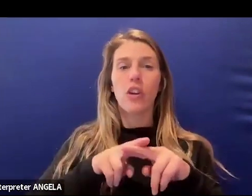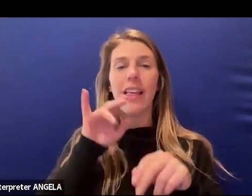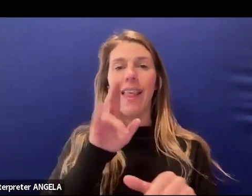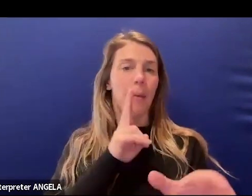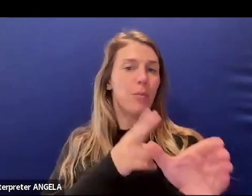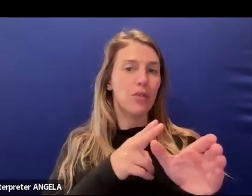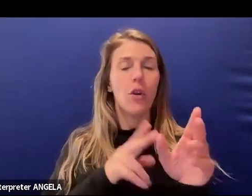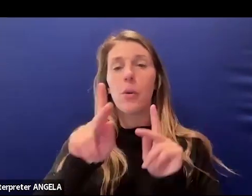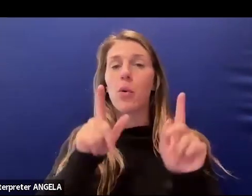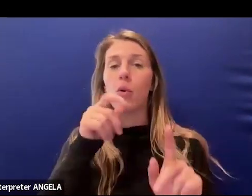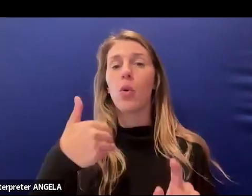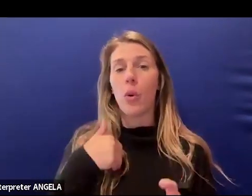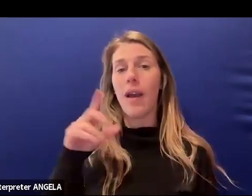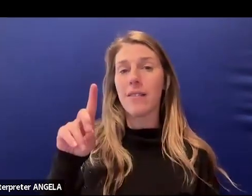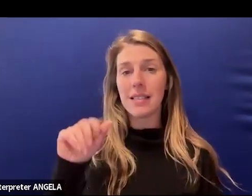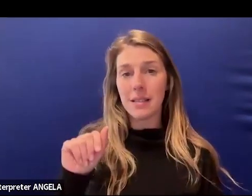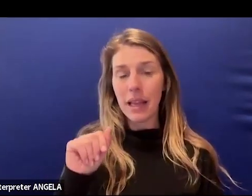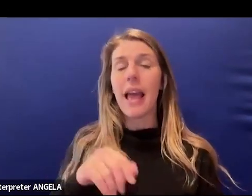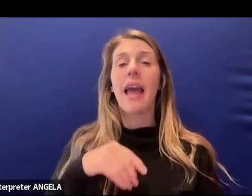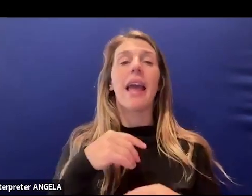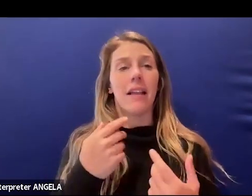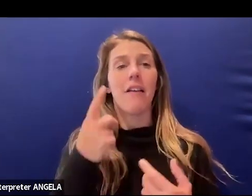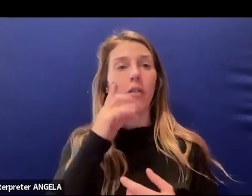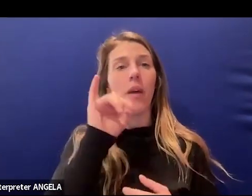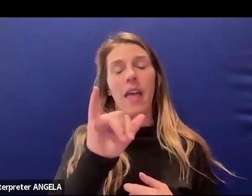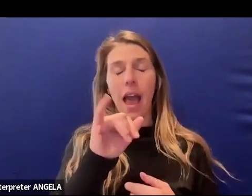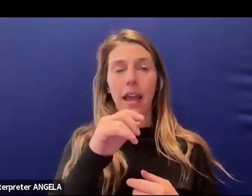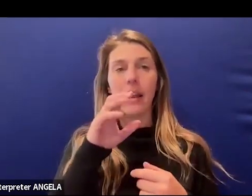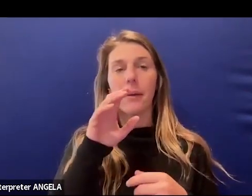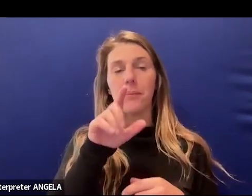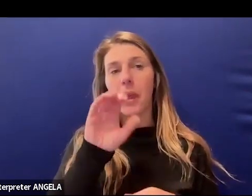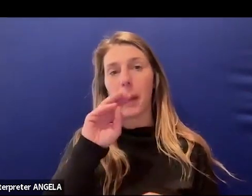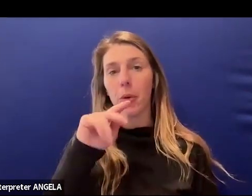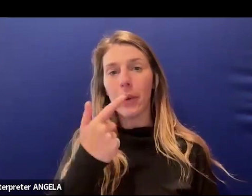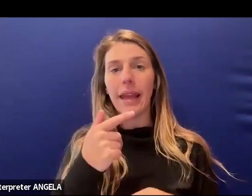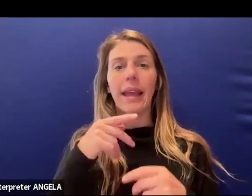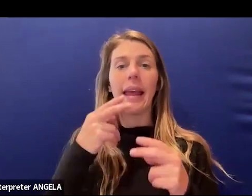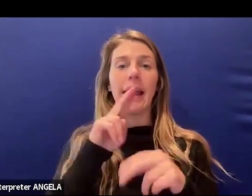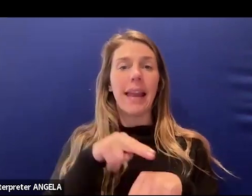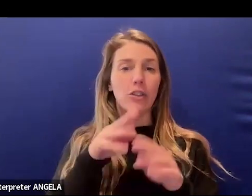the participation of people with disabilities in computing education and careers nationwide through two strategies.